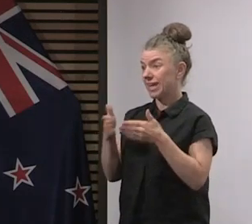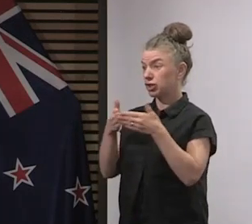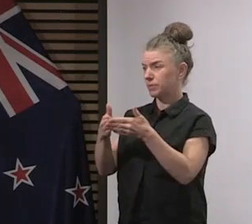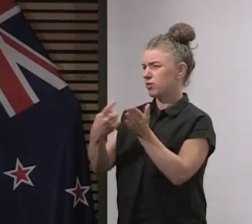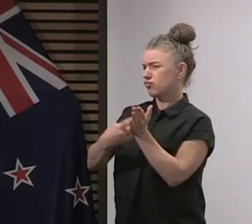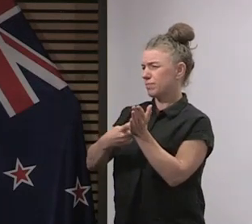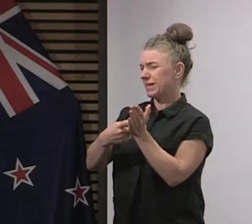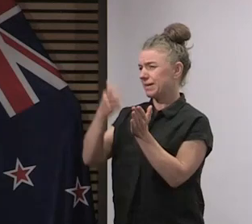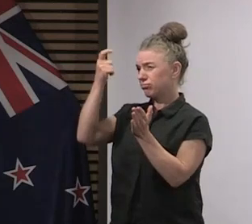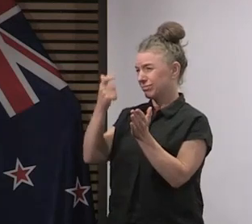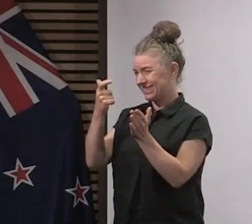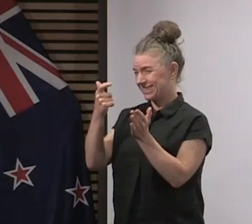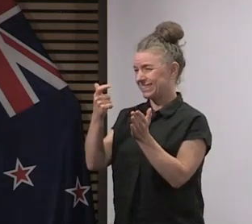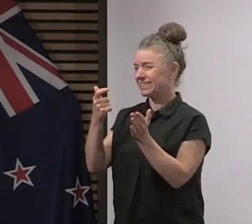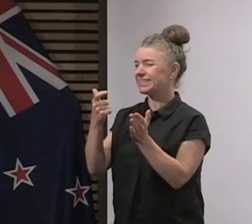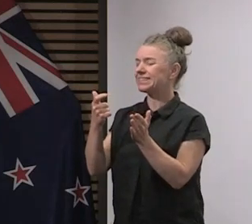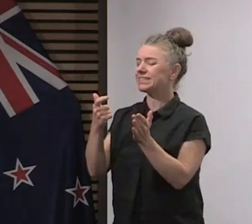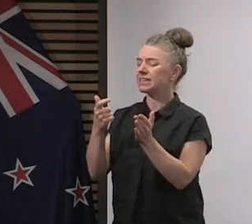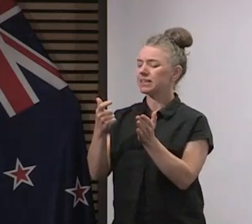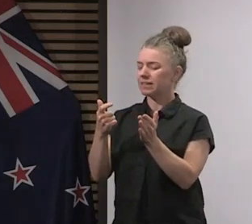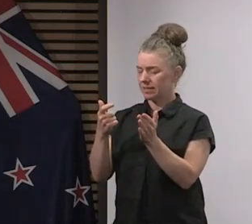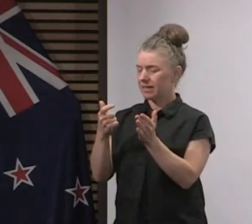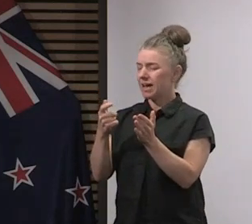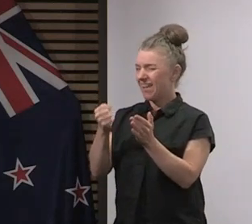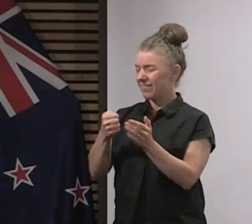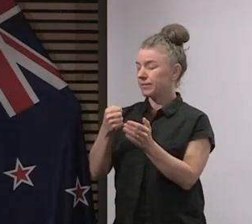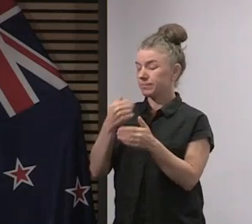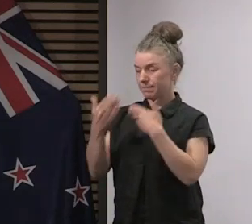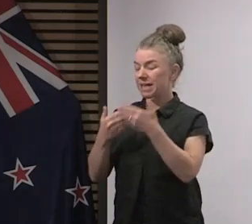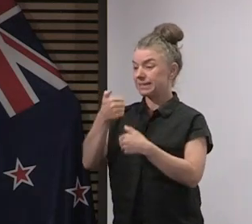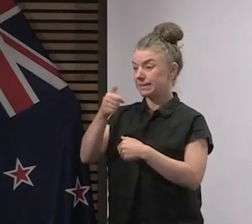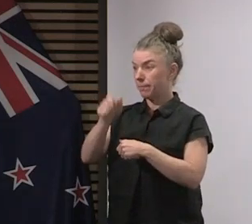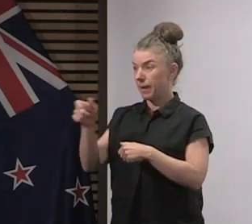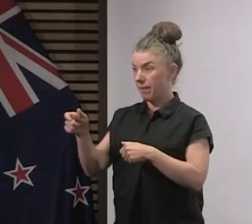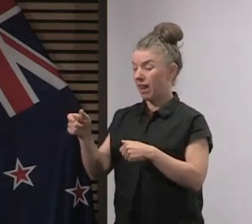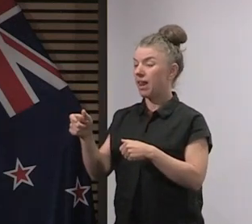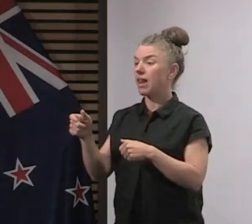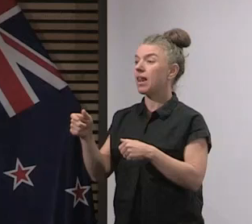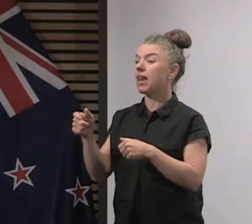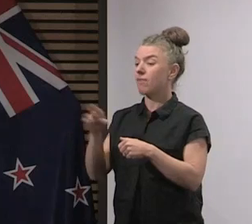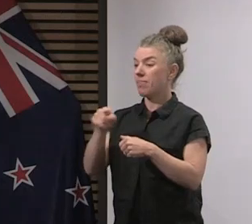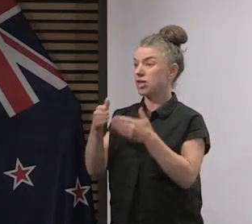are two groups of people who have - are associated with that Ruby Princess cluster of